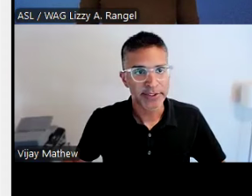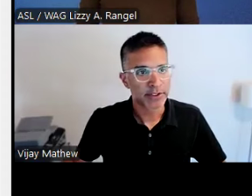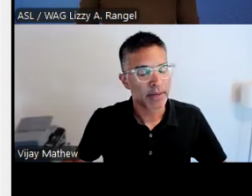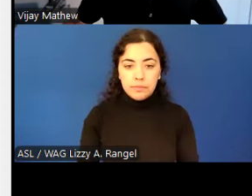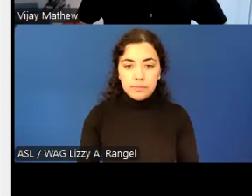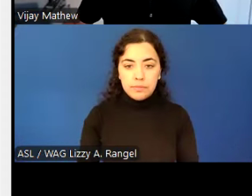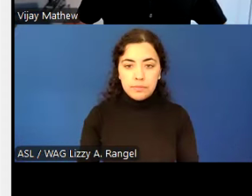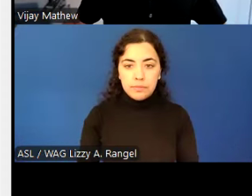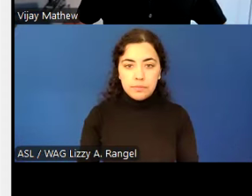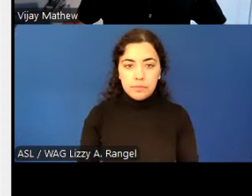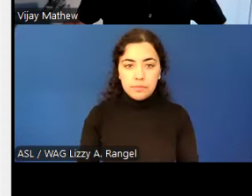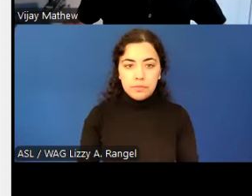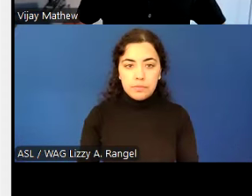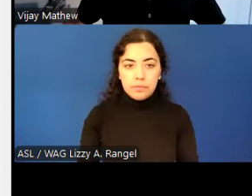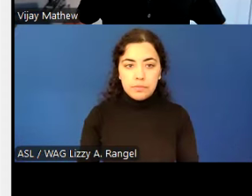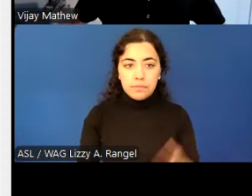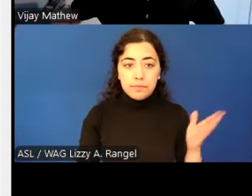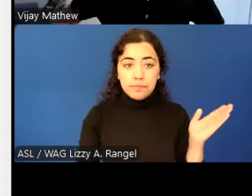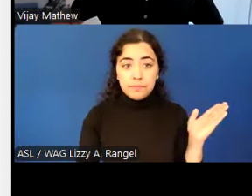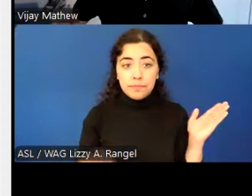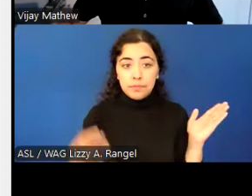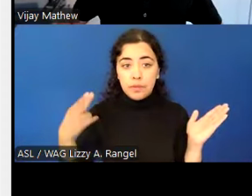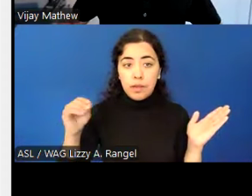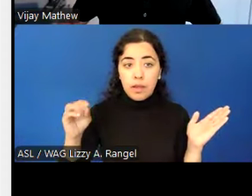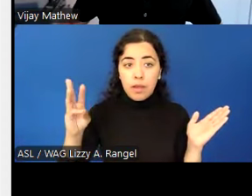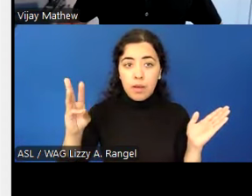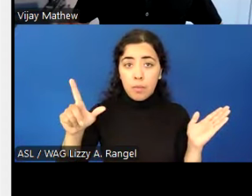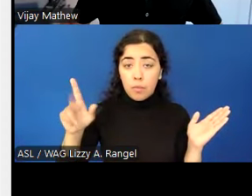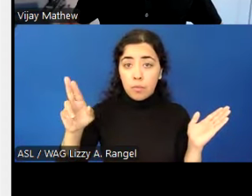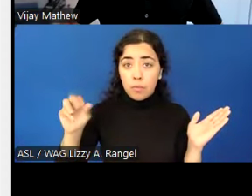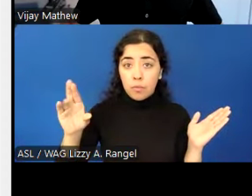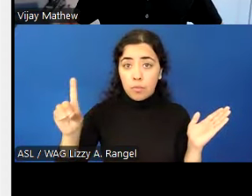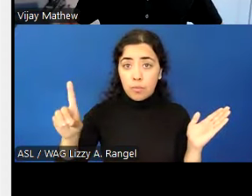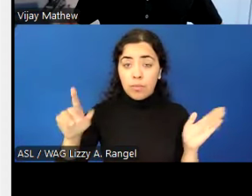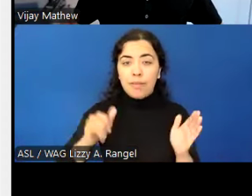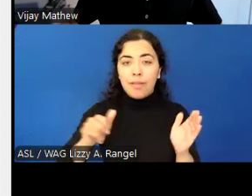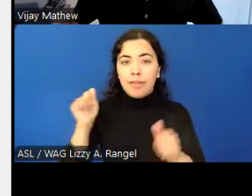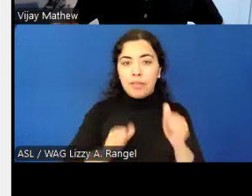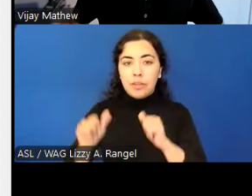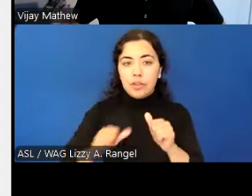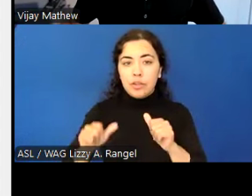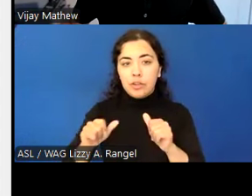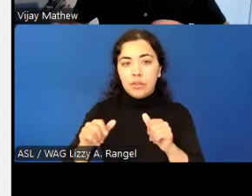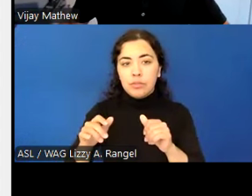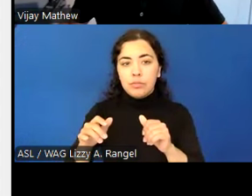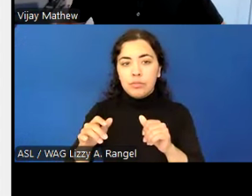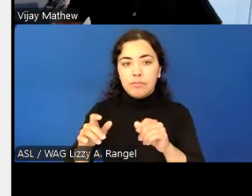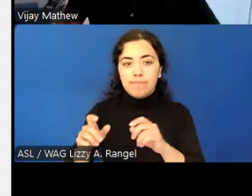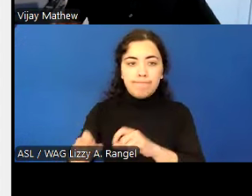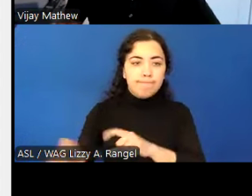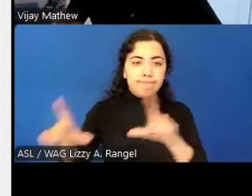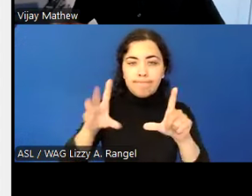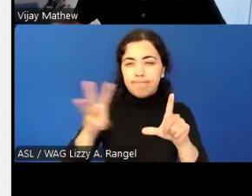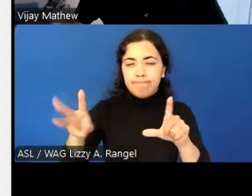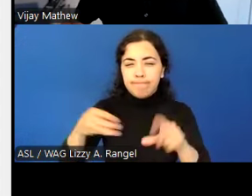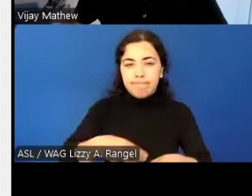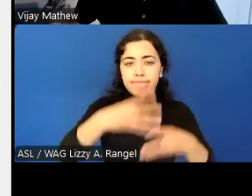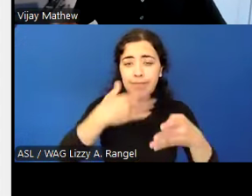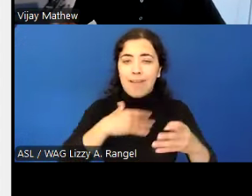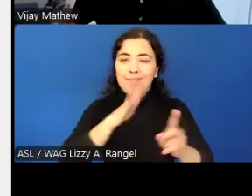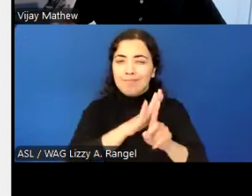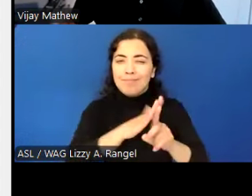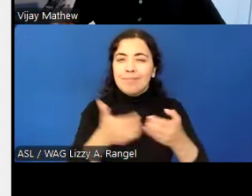theater commons is hosting its own instance of peer tube. But as I mentioned in the chat